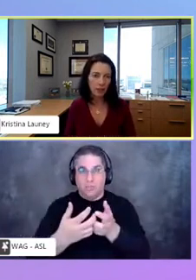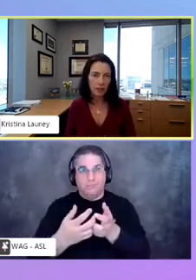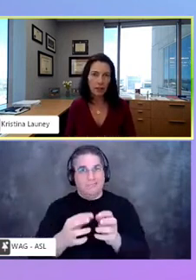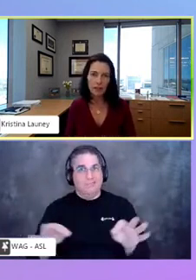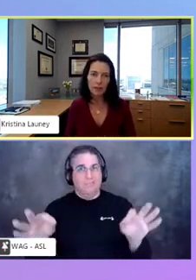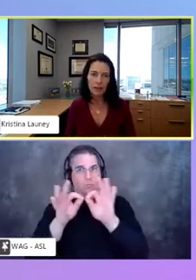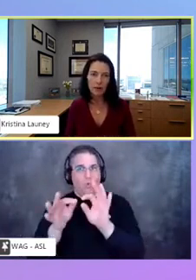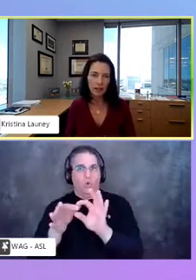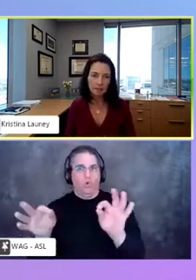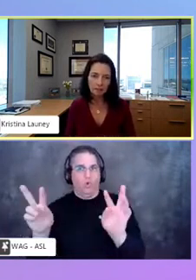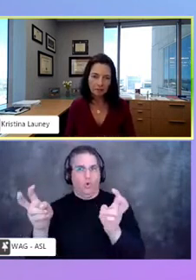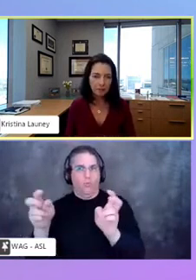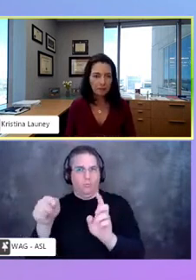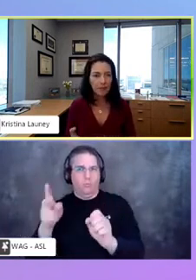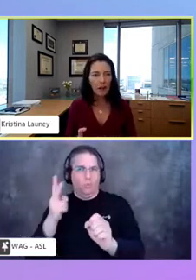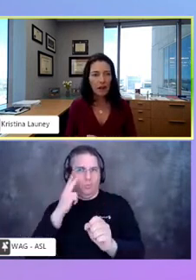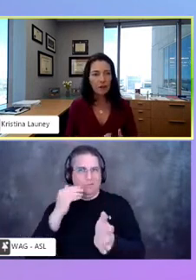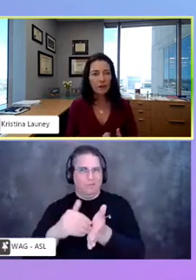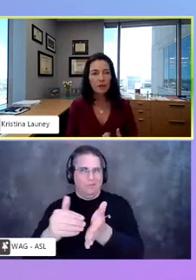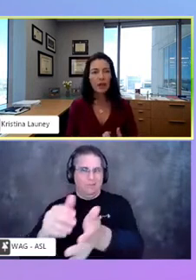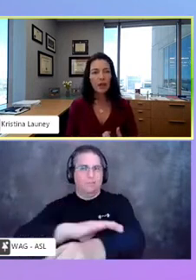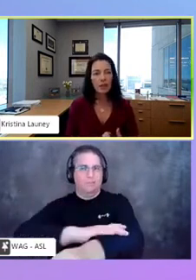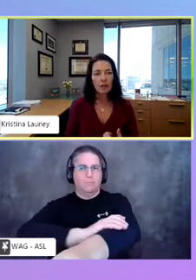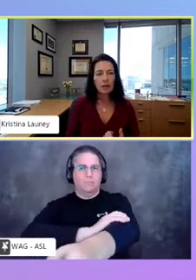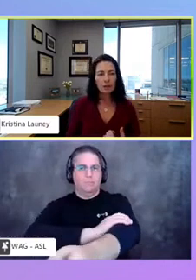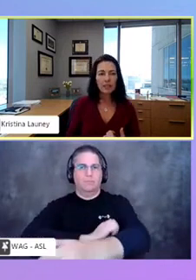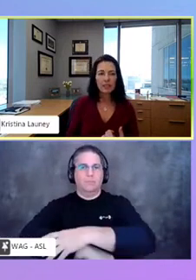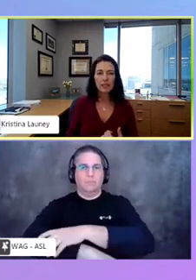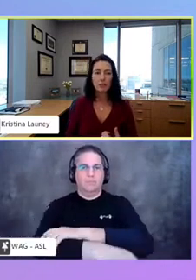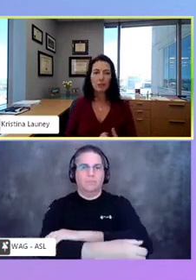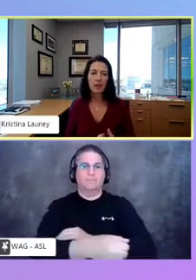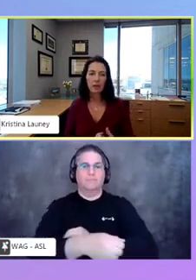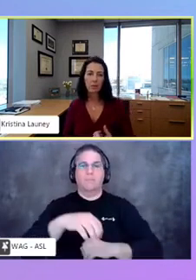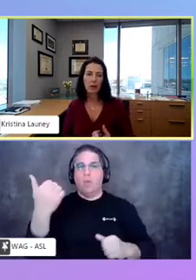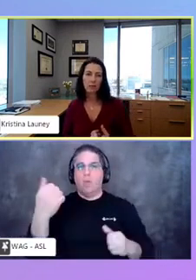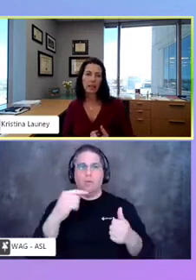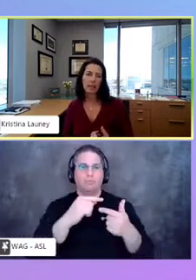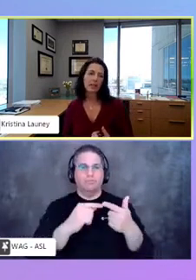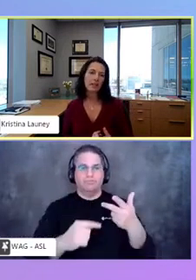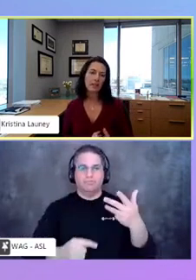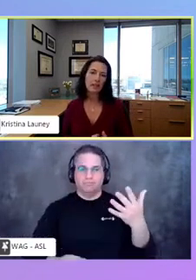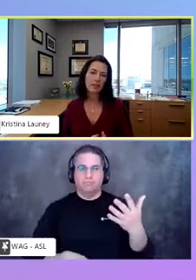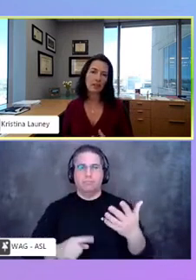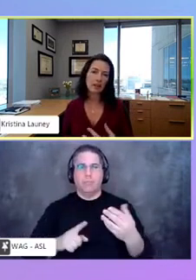ADA we're talking about private businesses or the term is public combinations --